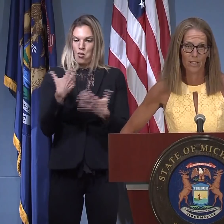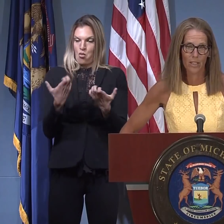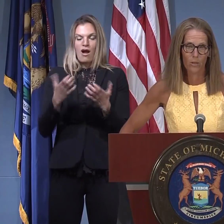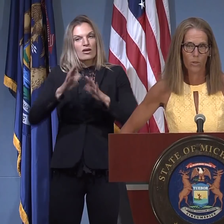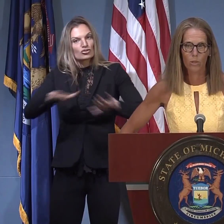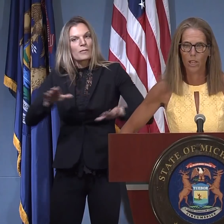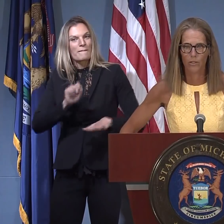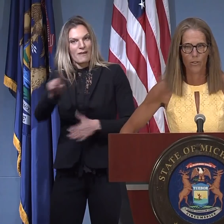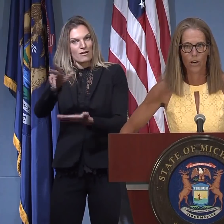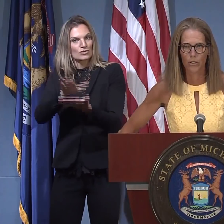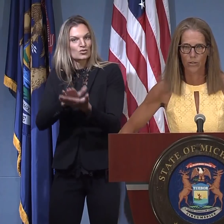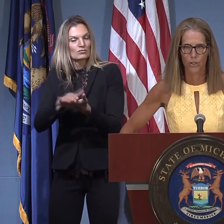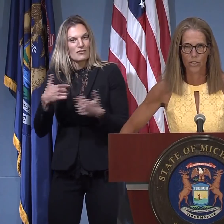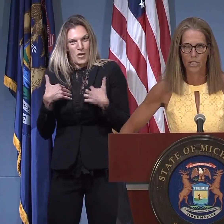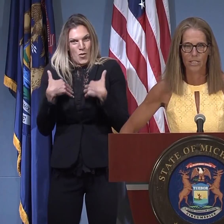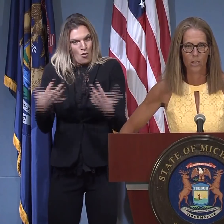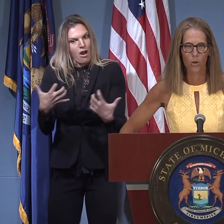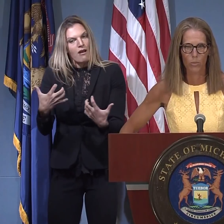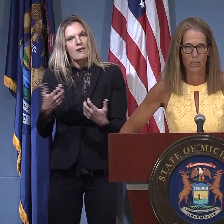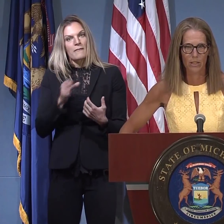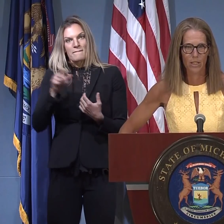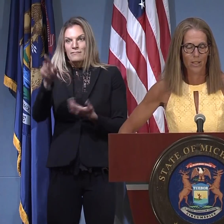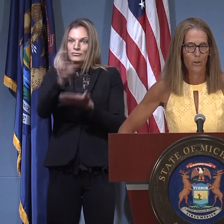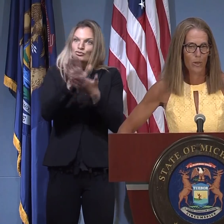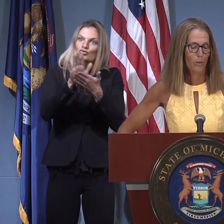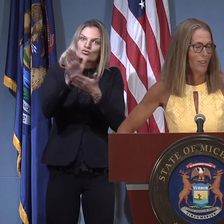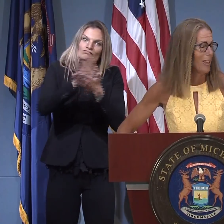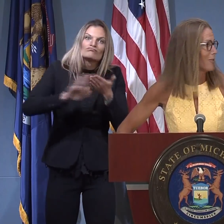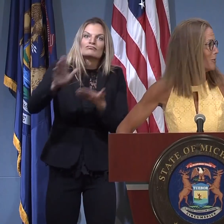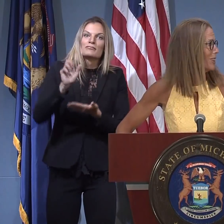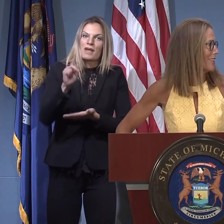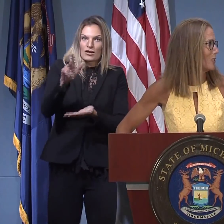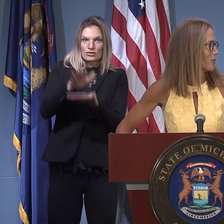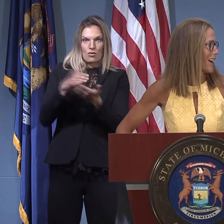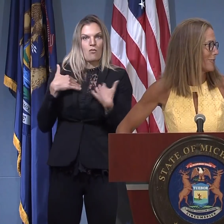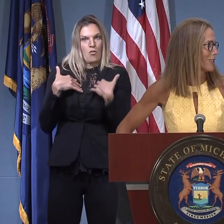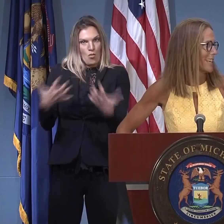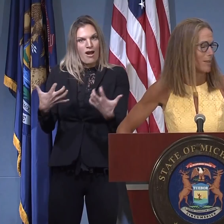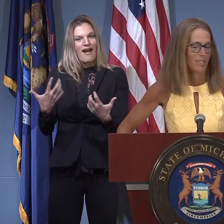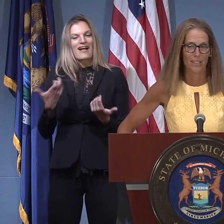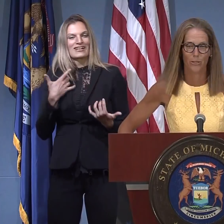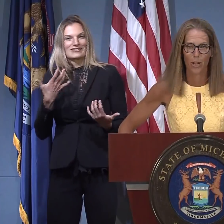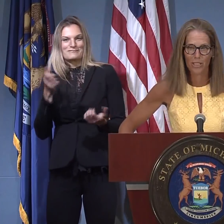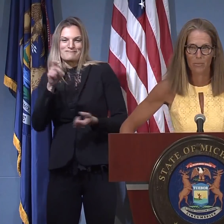WE WOULD LOVE AND I HAVE THREE CHILDREN AS WELL, WEE LOVE FOR SCHOOLS TO OPEN AND WEE LOVE FOR